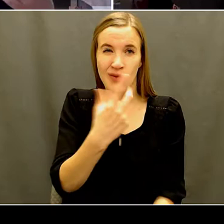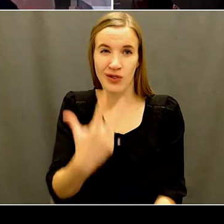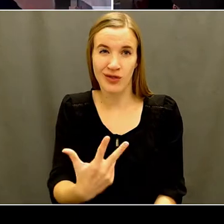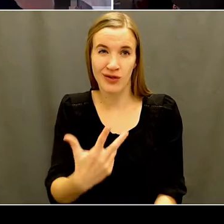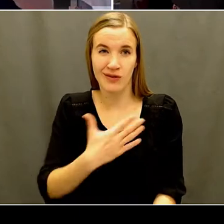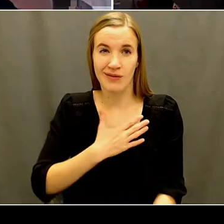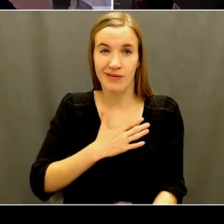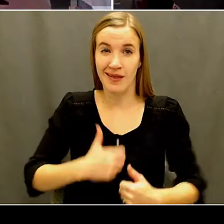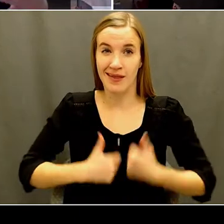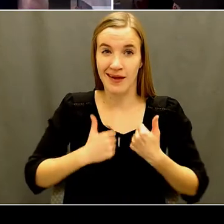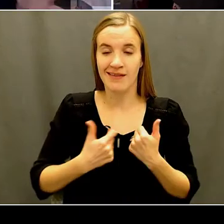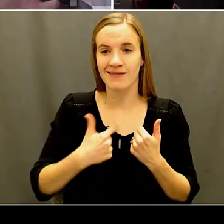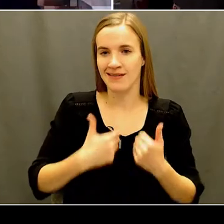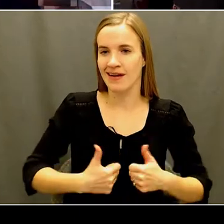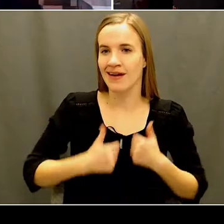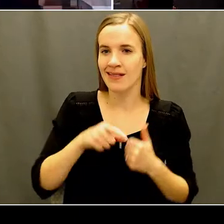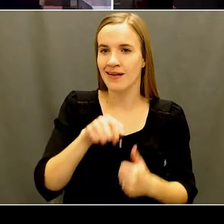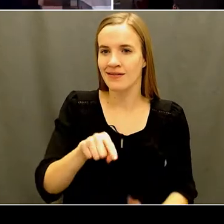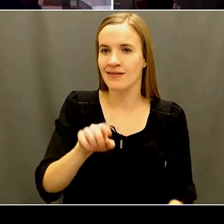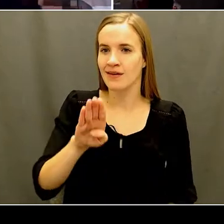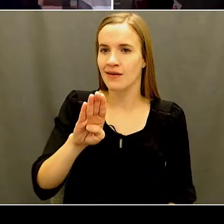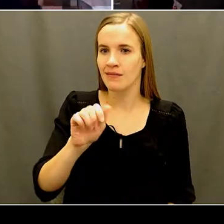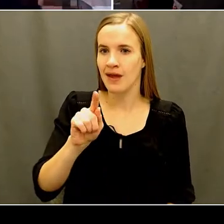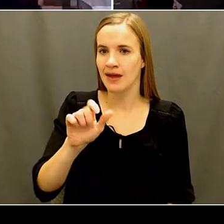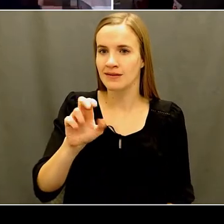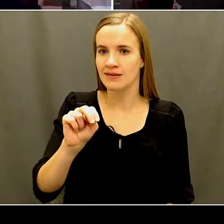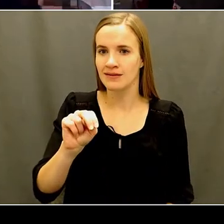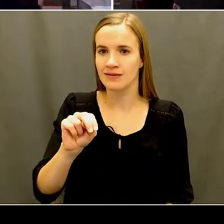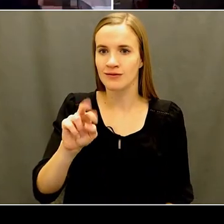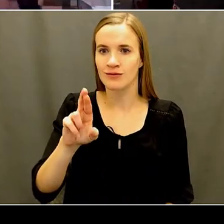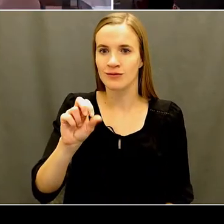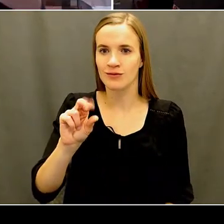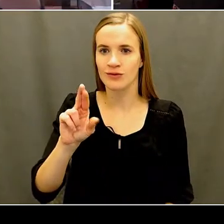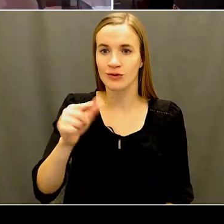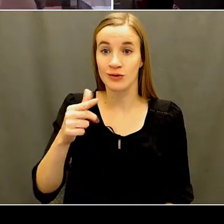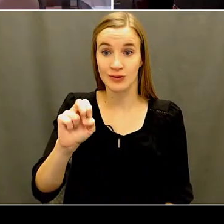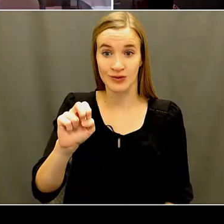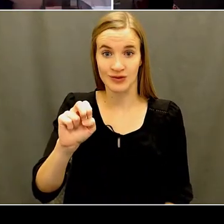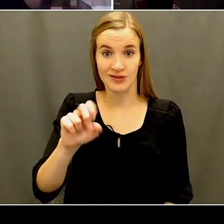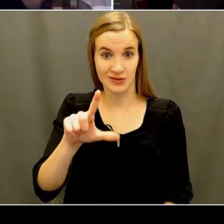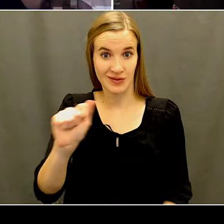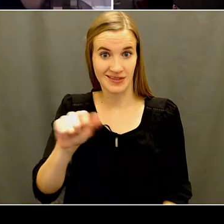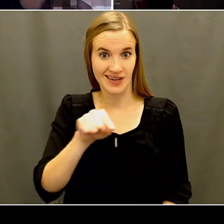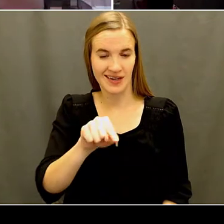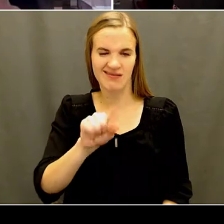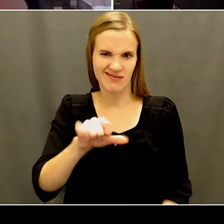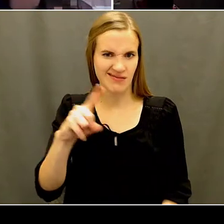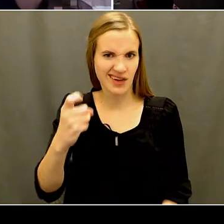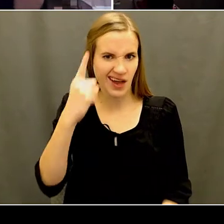And, you know, a more urban area of Louisiana. I attended public schools. I